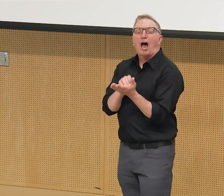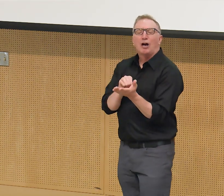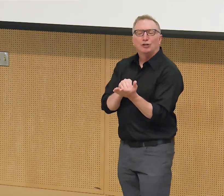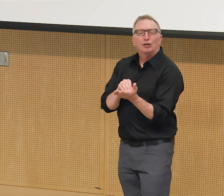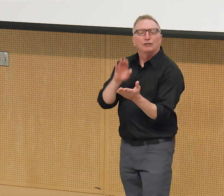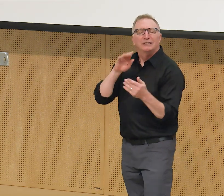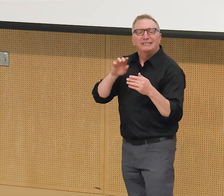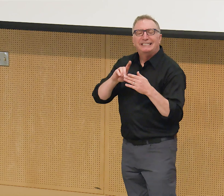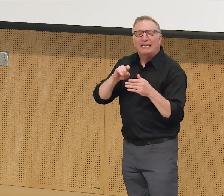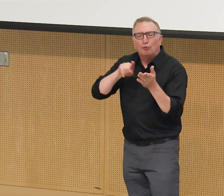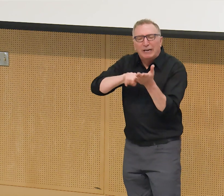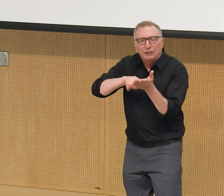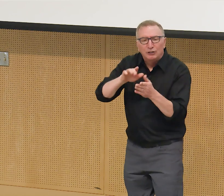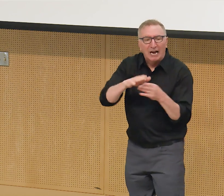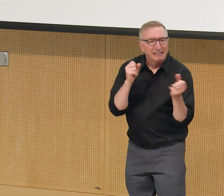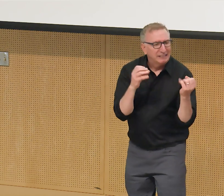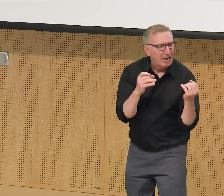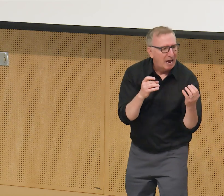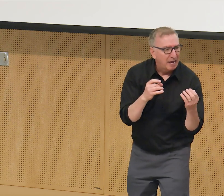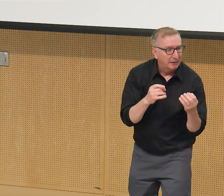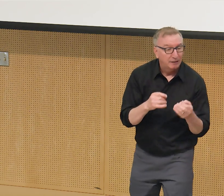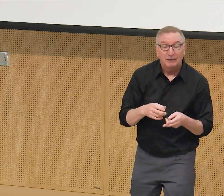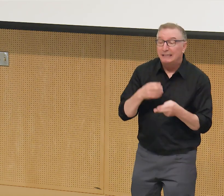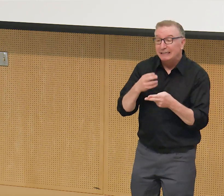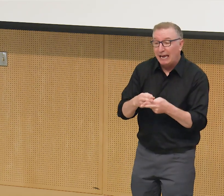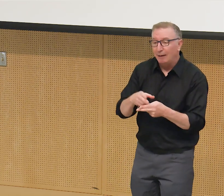And one of the doctors, I guess, did research on sign language,